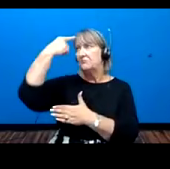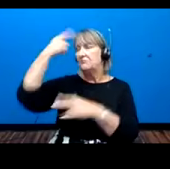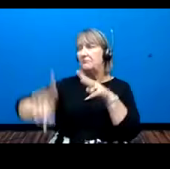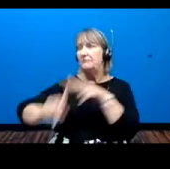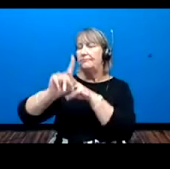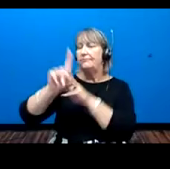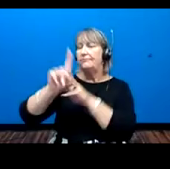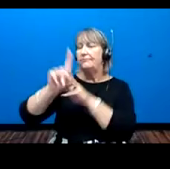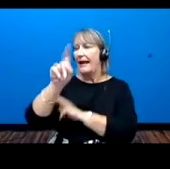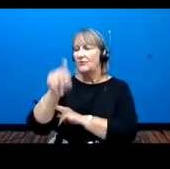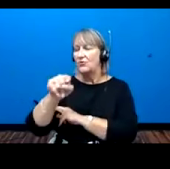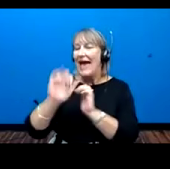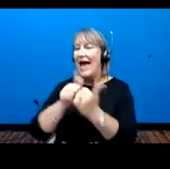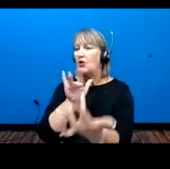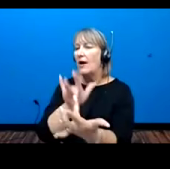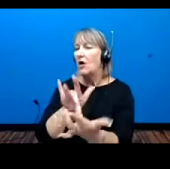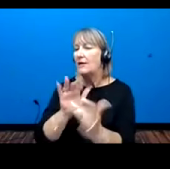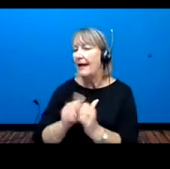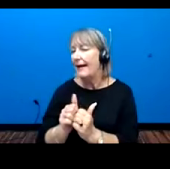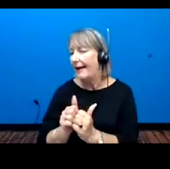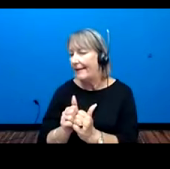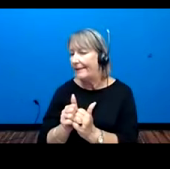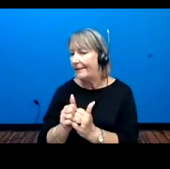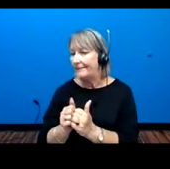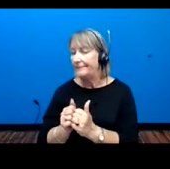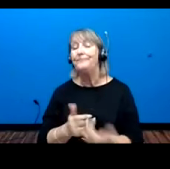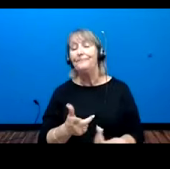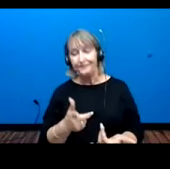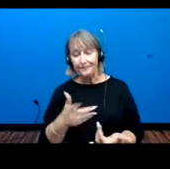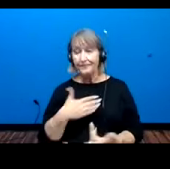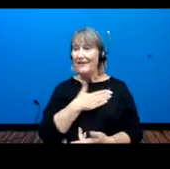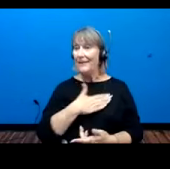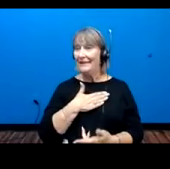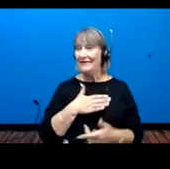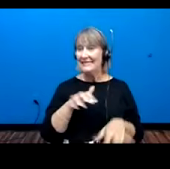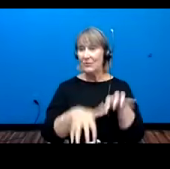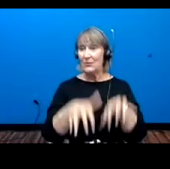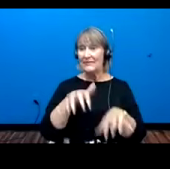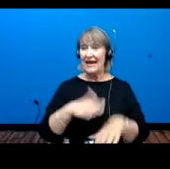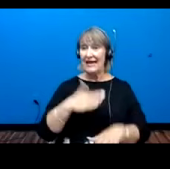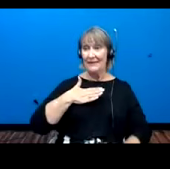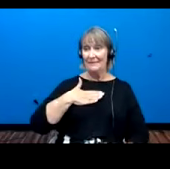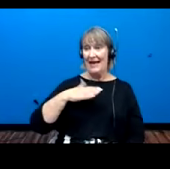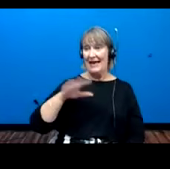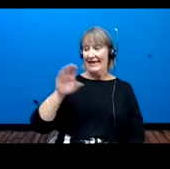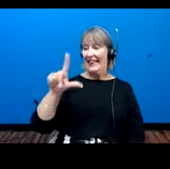Liz: That sounds great. If somebody wants to type in my email address, I am happy to be the one